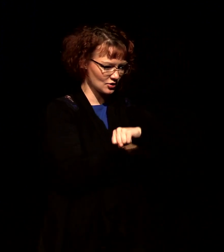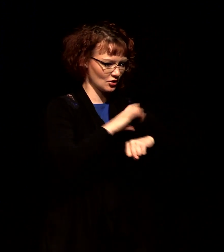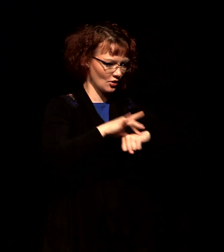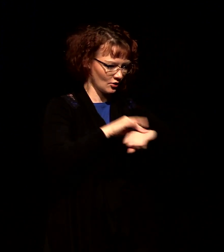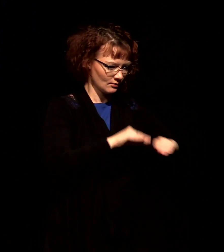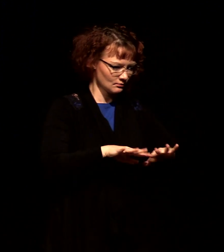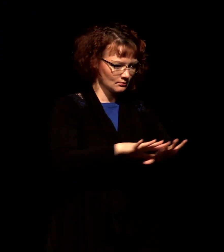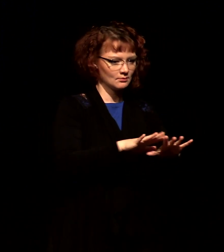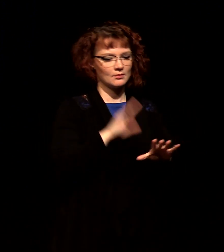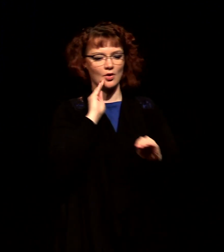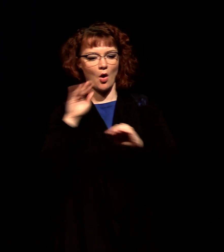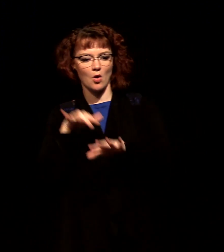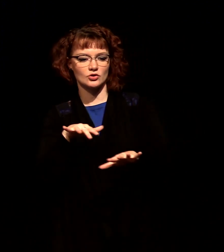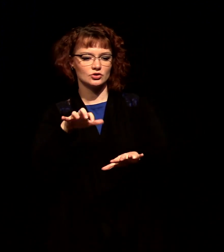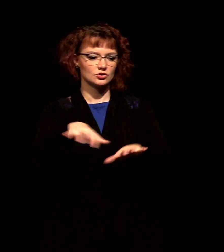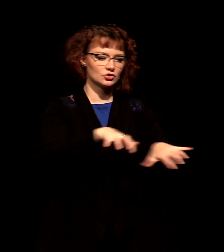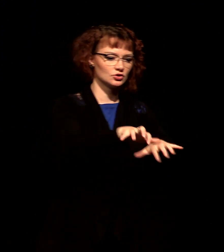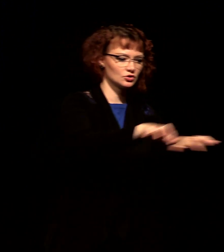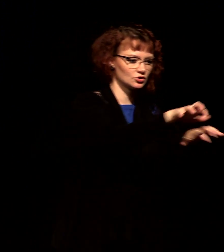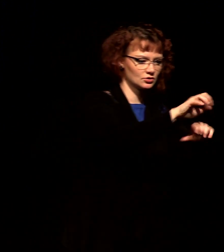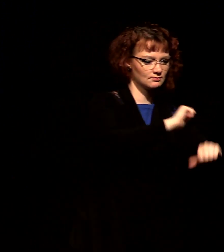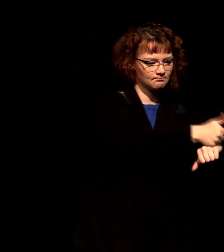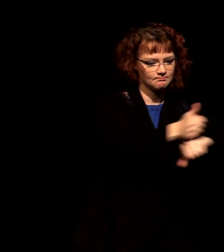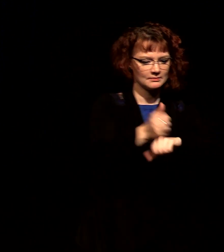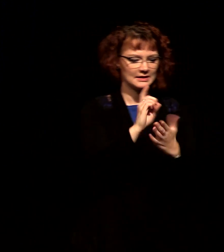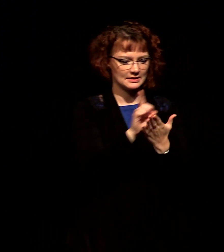and built it on the ocean depths, who may climb the